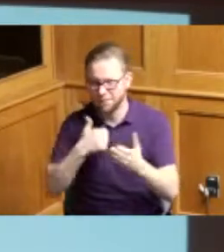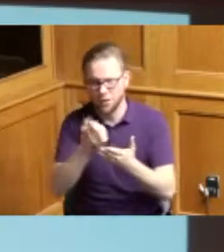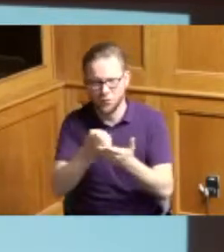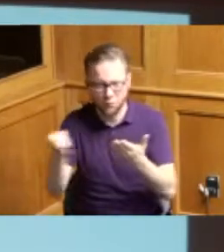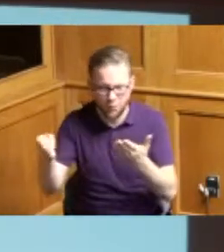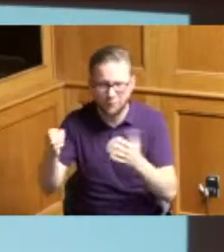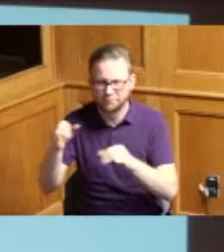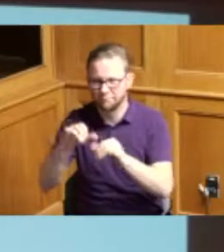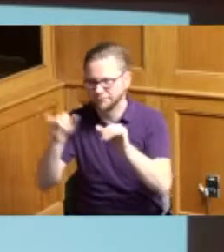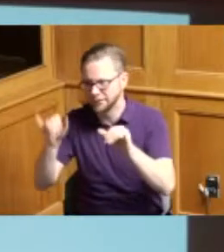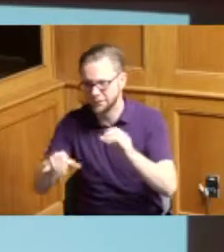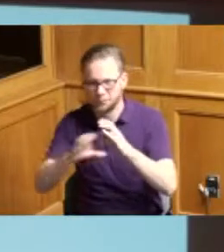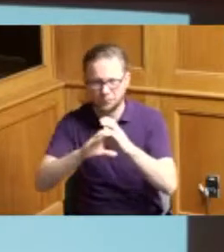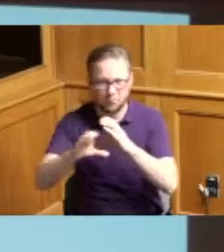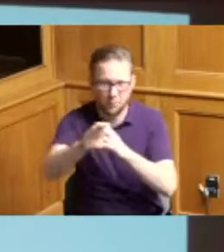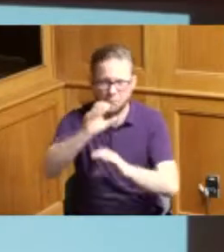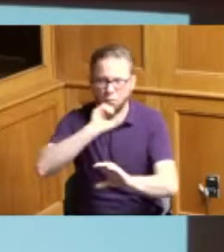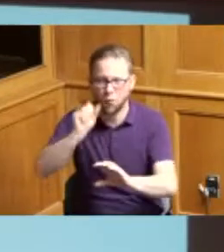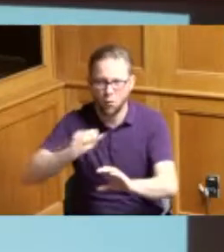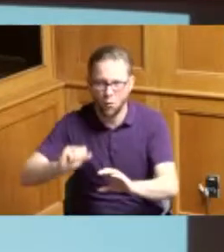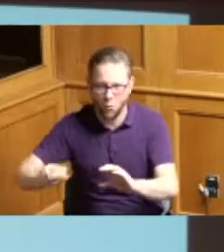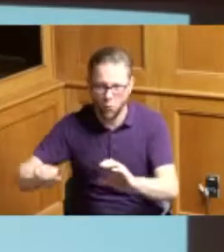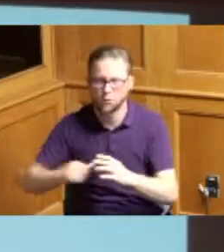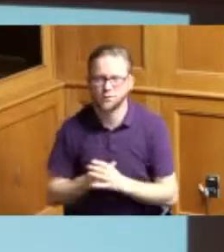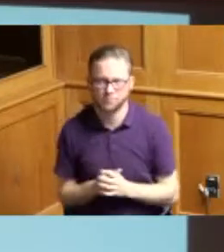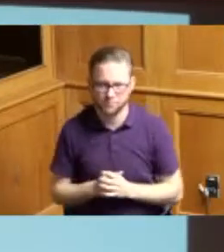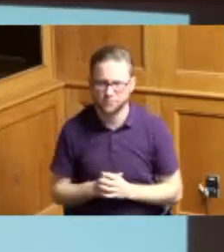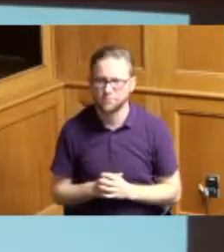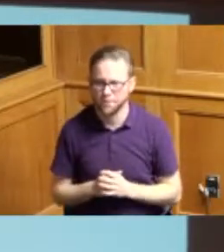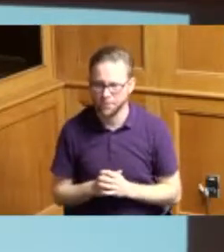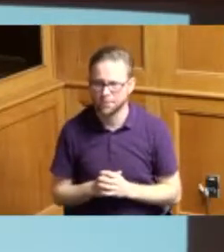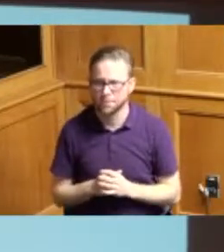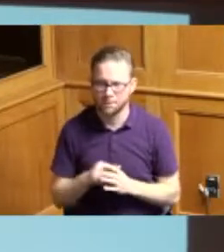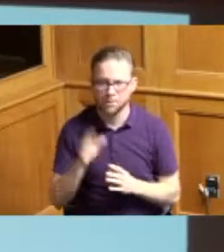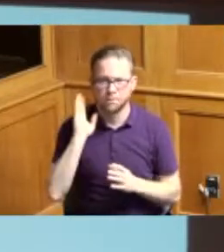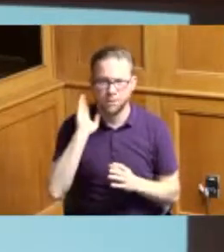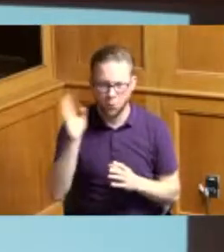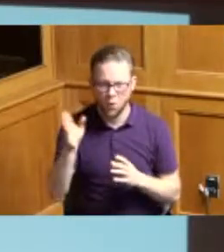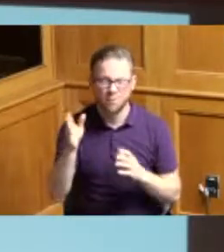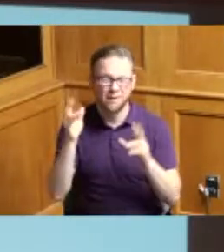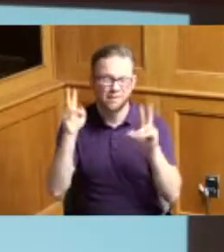Seattle a lot of aging infrastructure so there will be what is called above normal infiltration